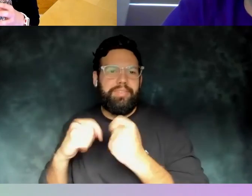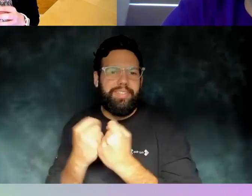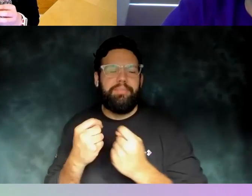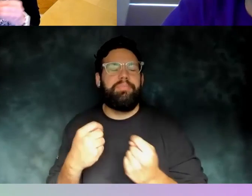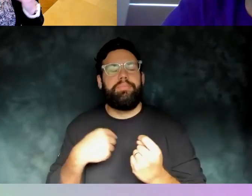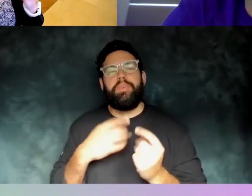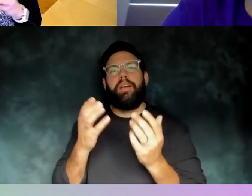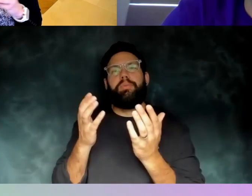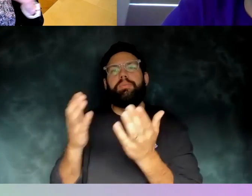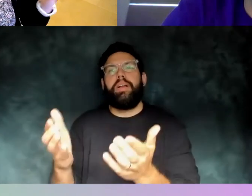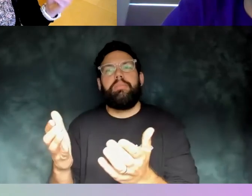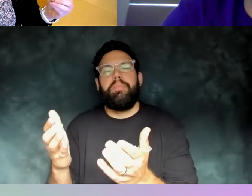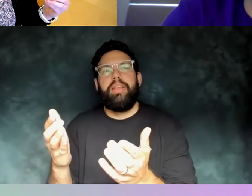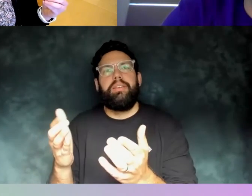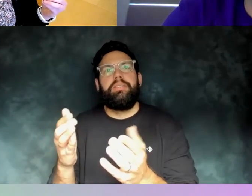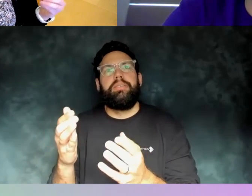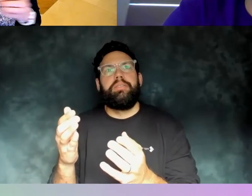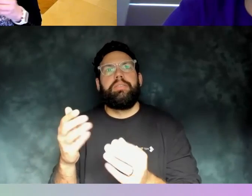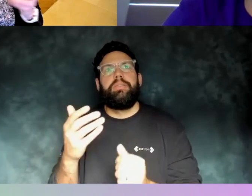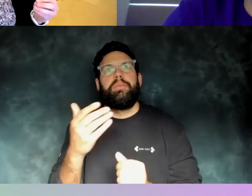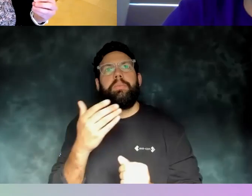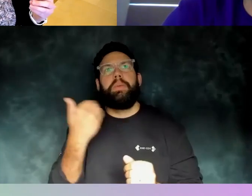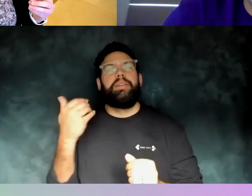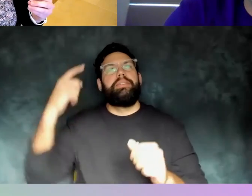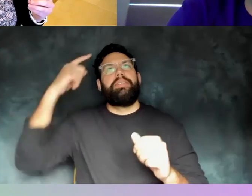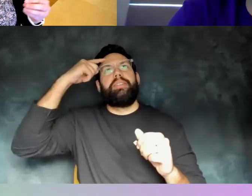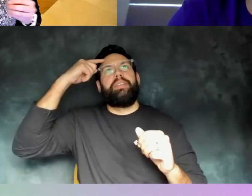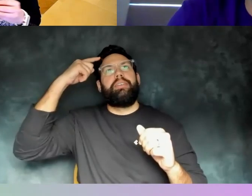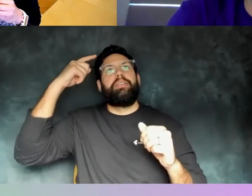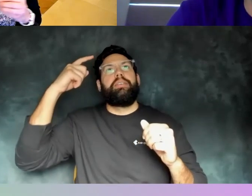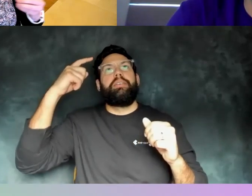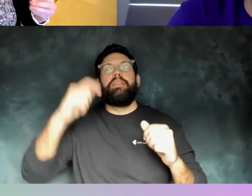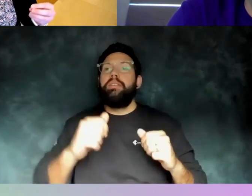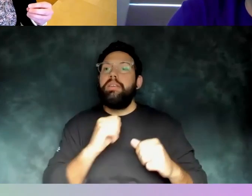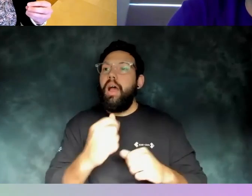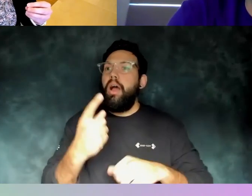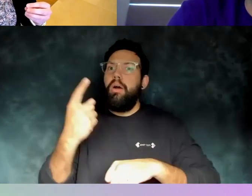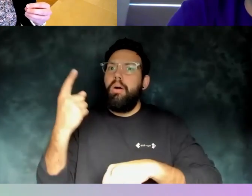cringe sometimes thinking about the mistakes I made. It's that concept of you need to have somebody who knows what